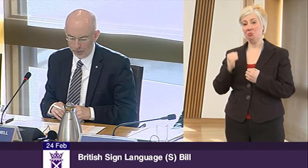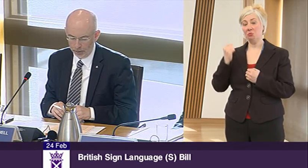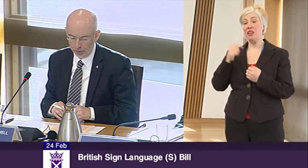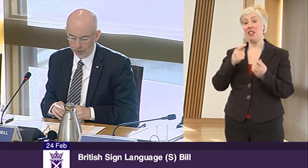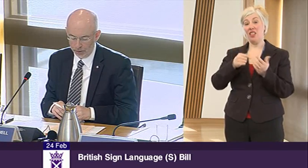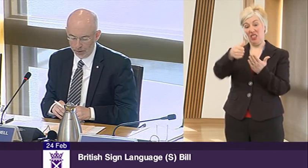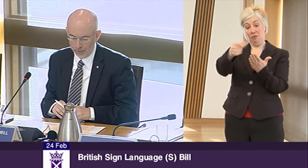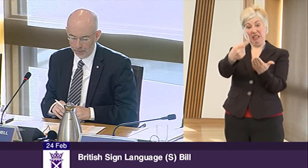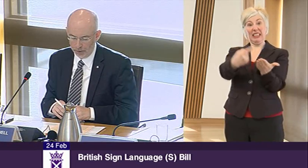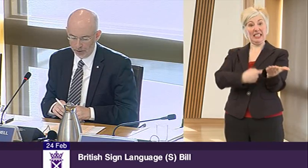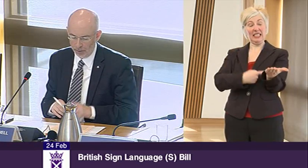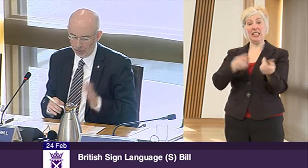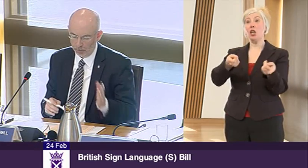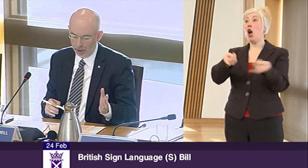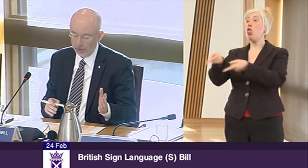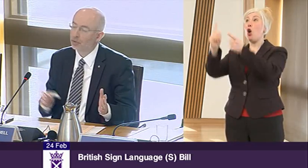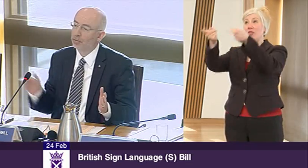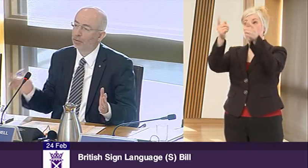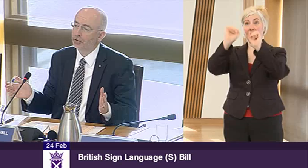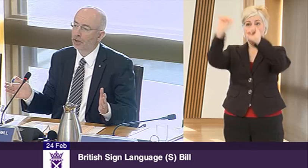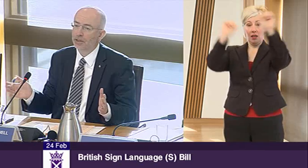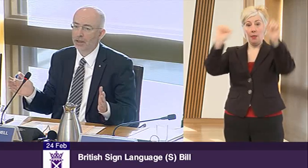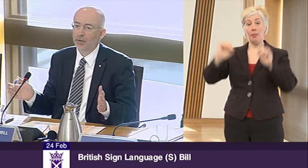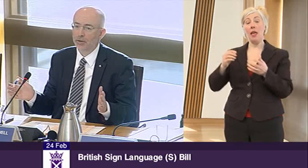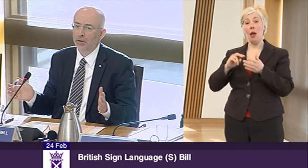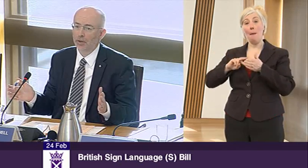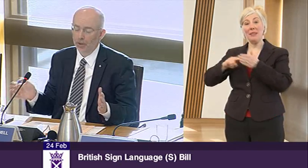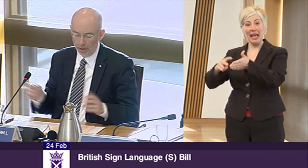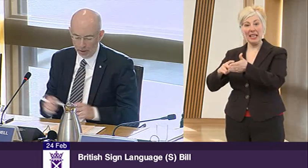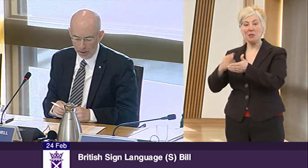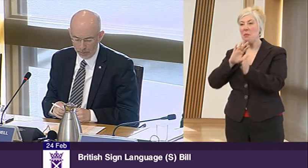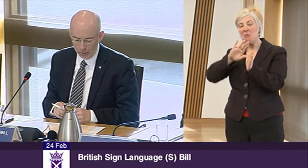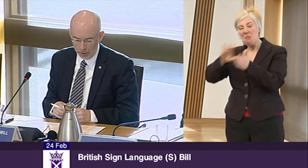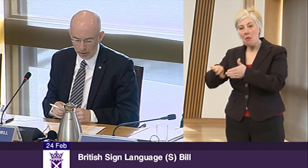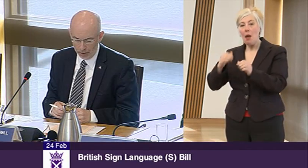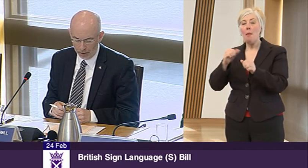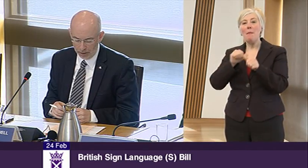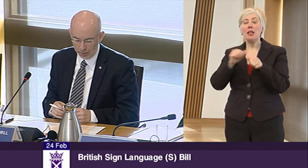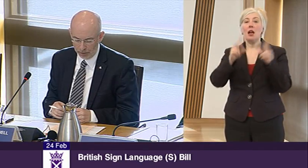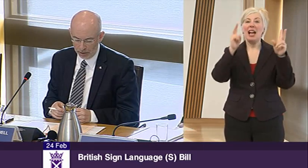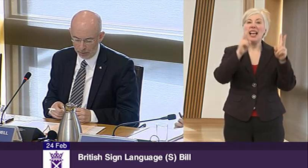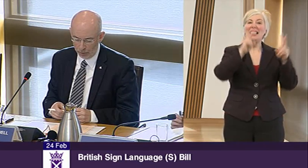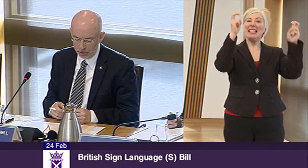instead of publishing a plan, listed authorities should publish a statement, which would set